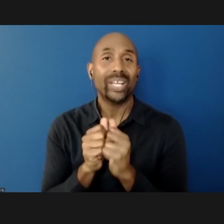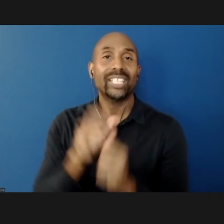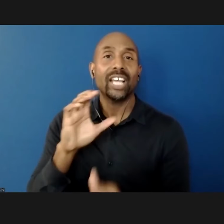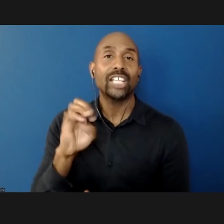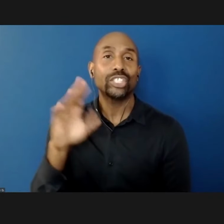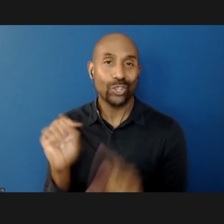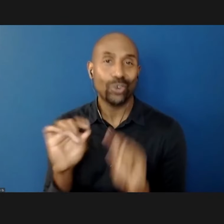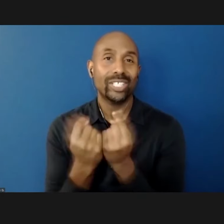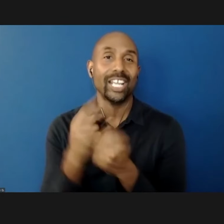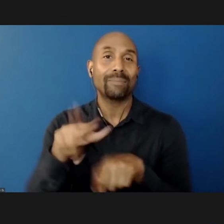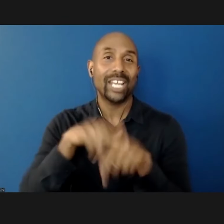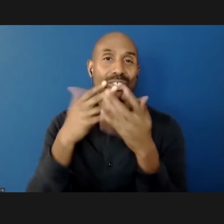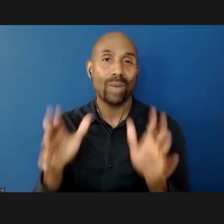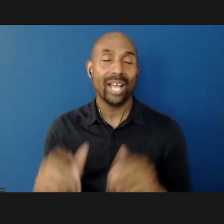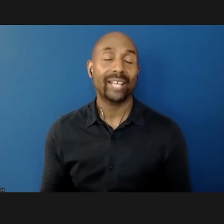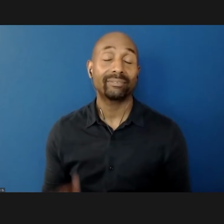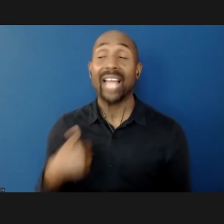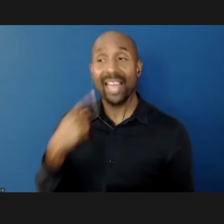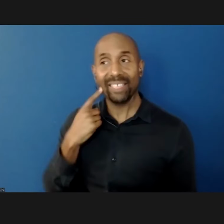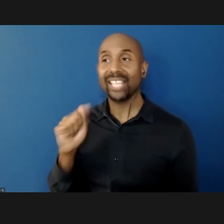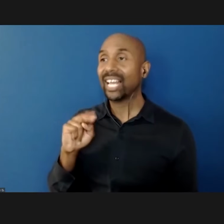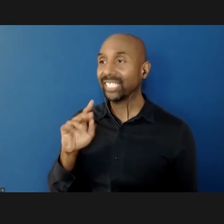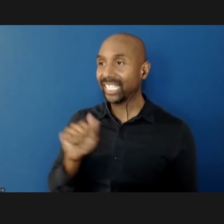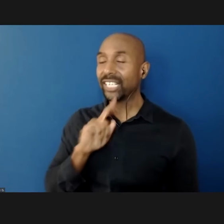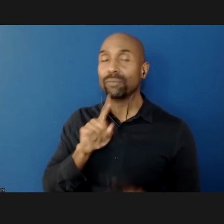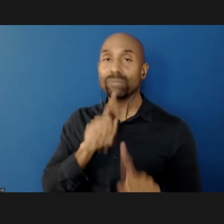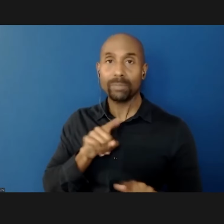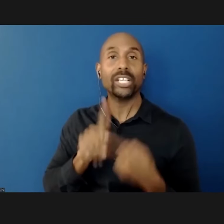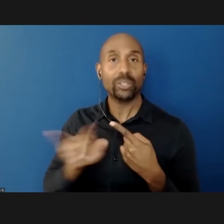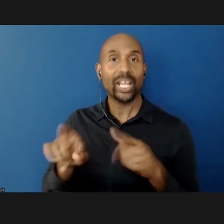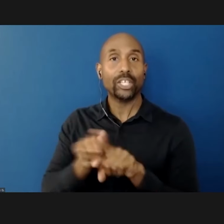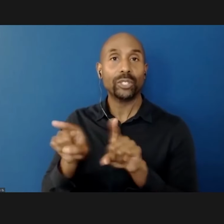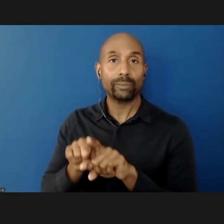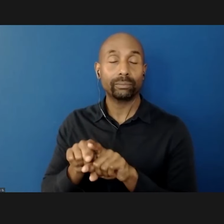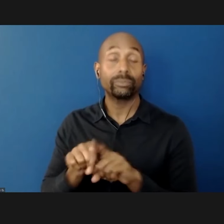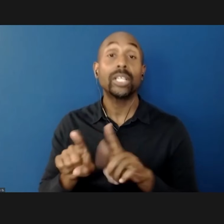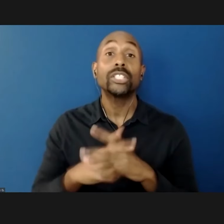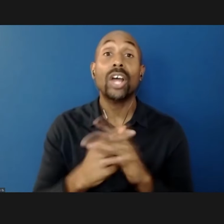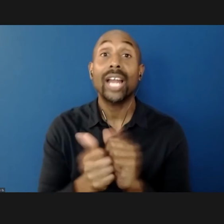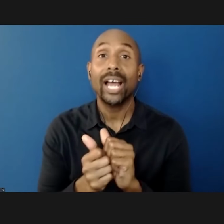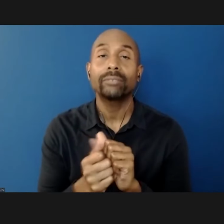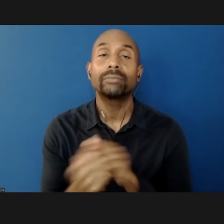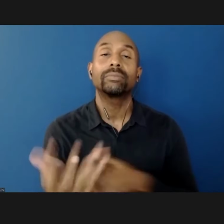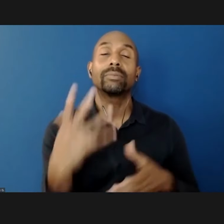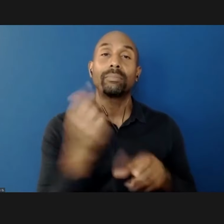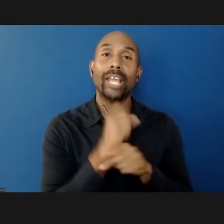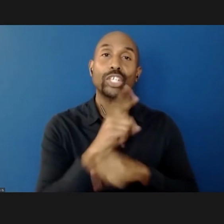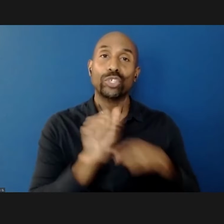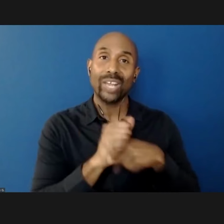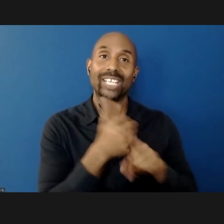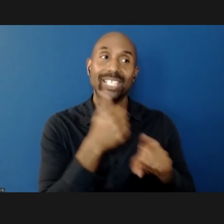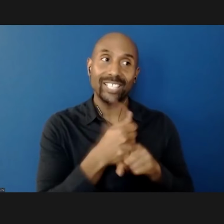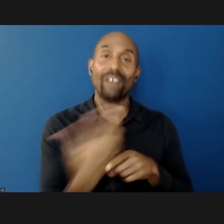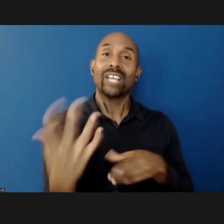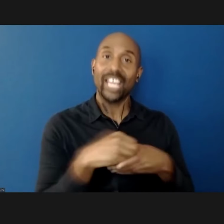you spoke to that Anita and it starts with inclusive trainings and inclusive representation.